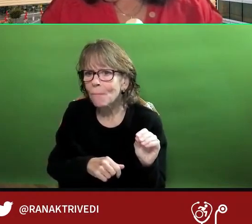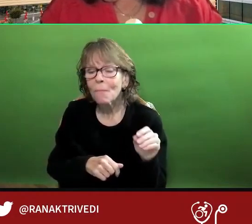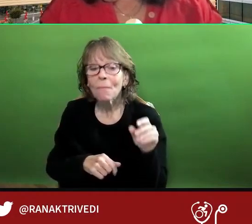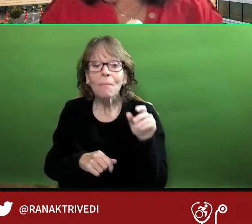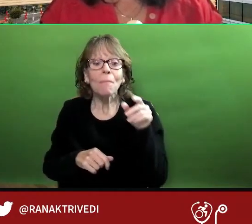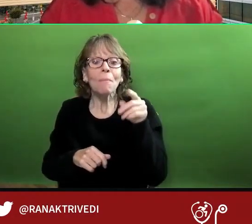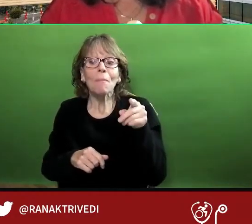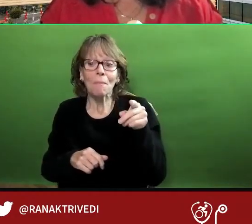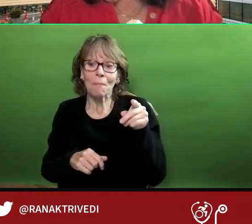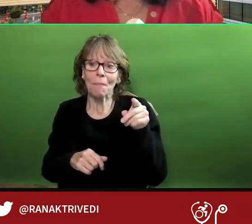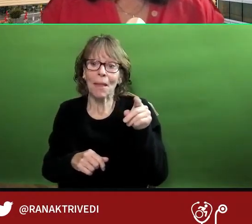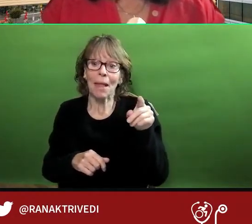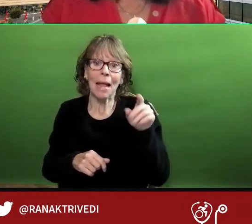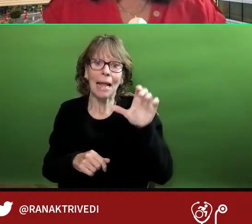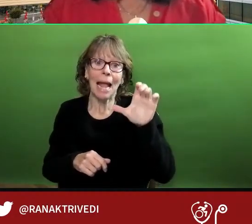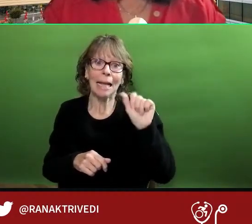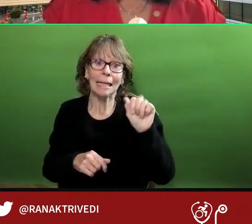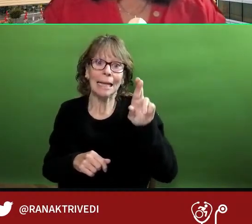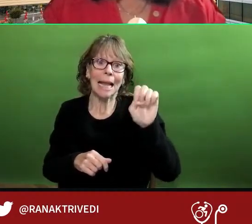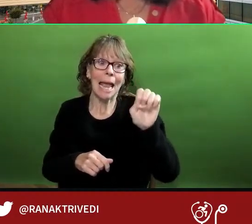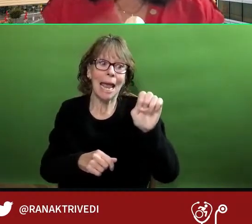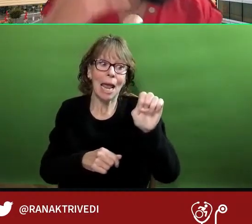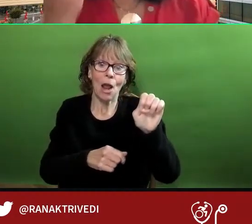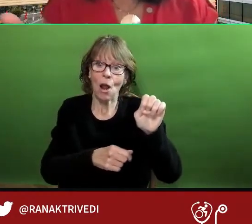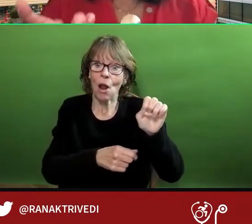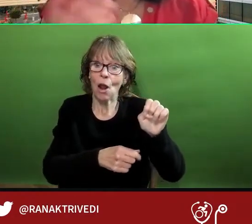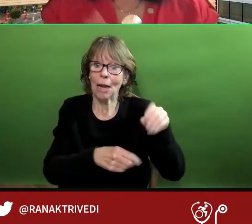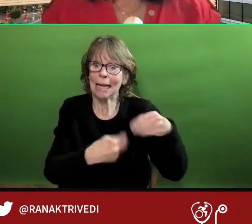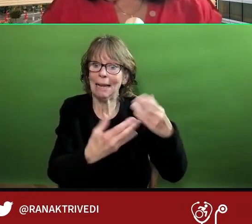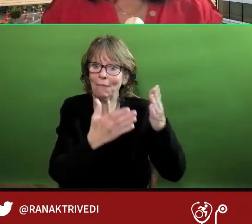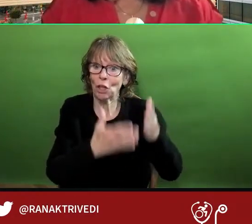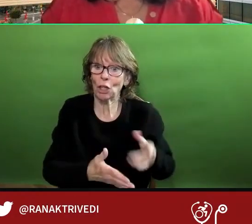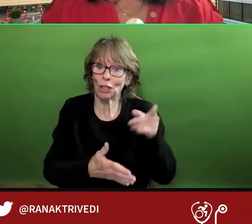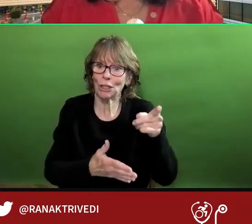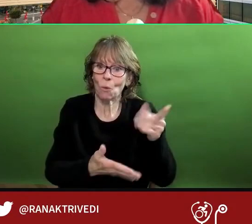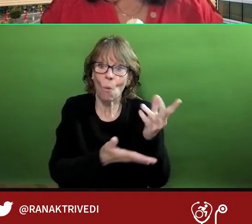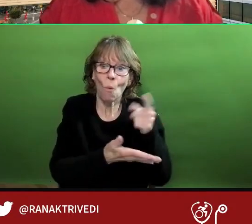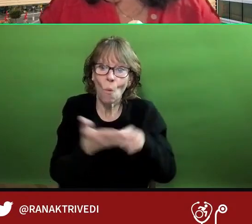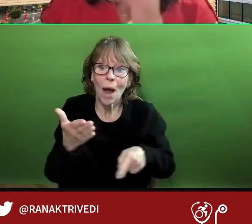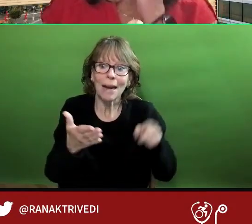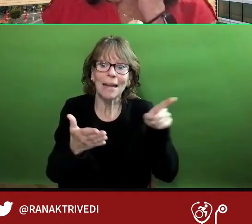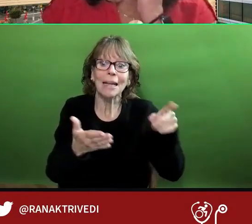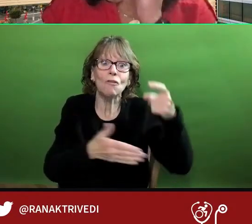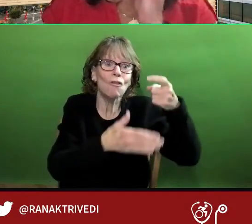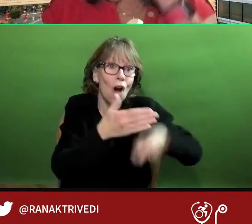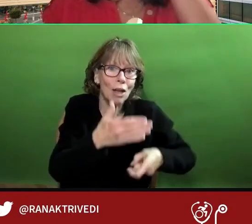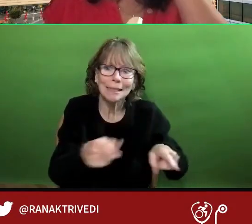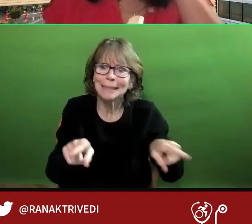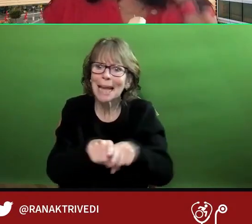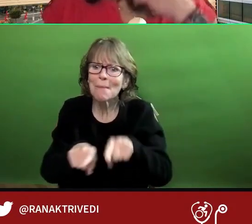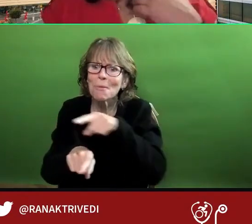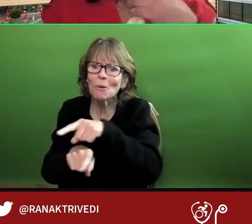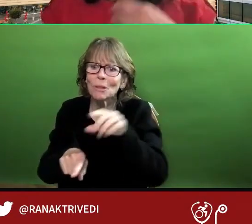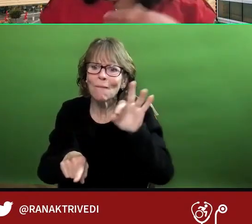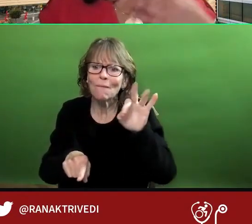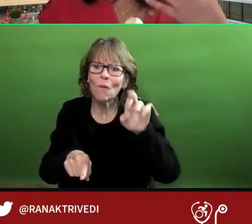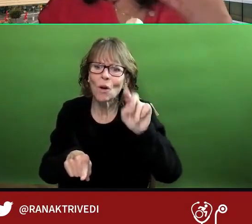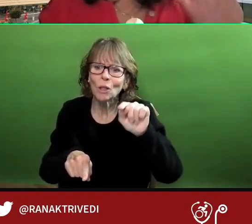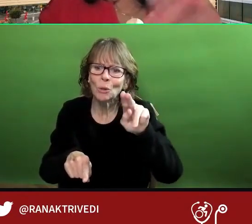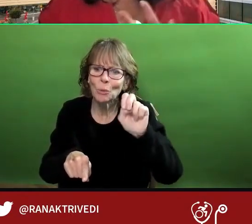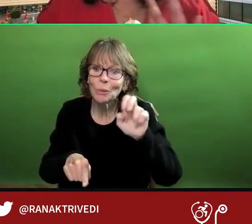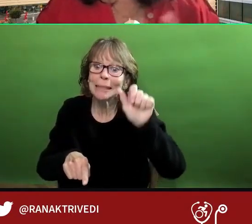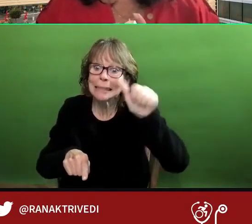the Fortune 10. Sonoo has already made the point that the health care system,